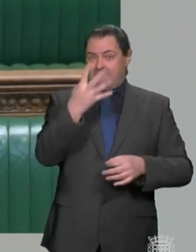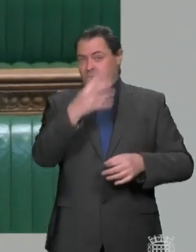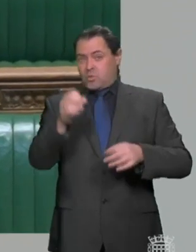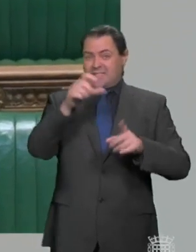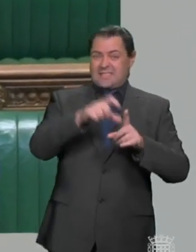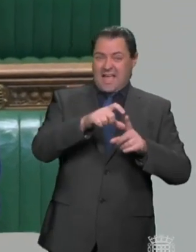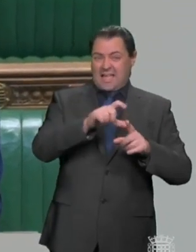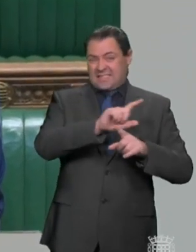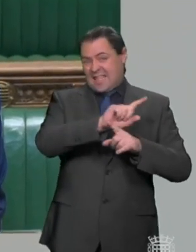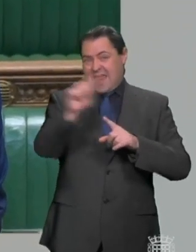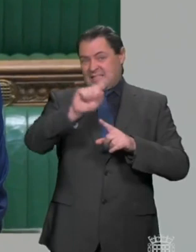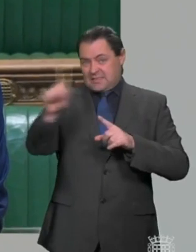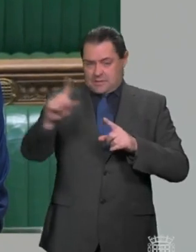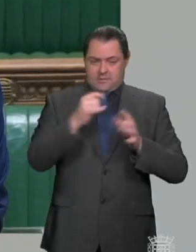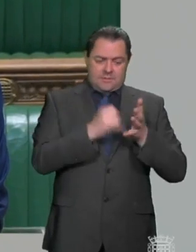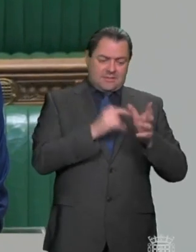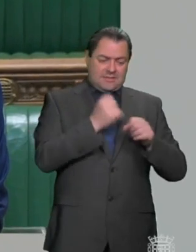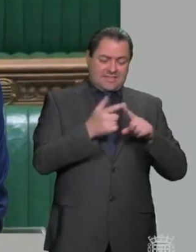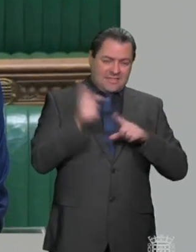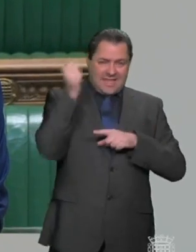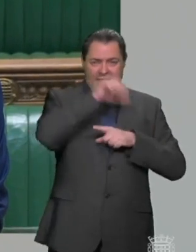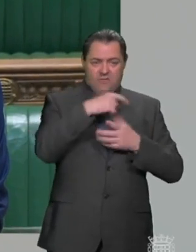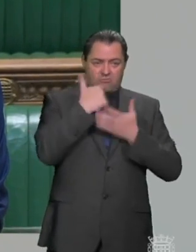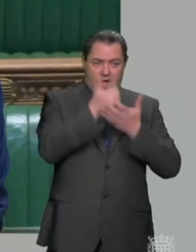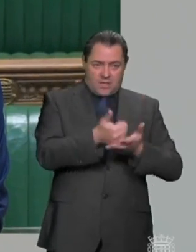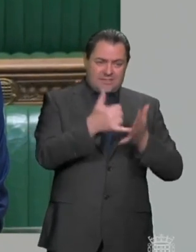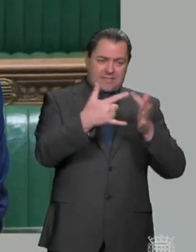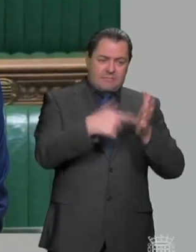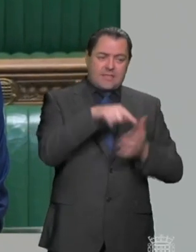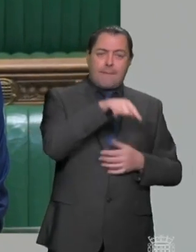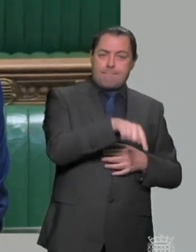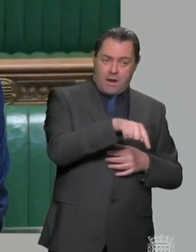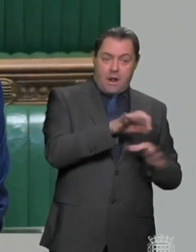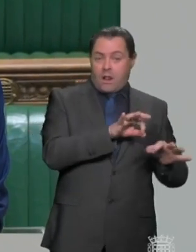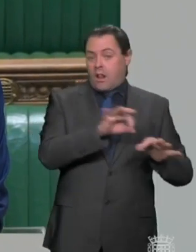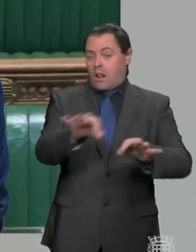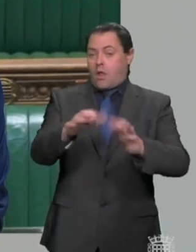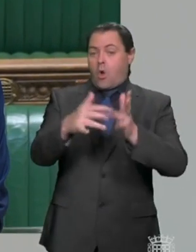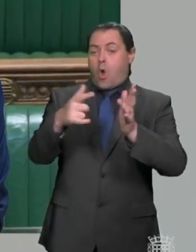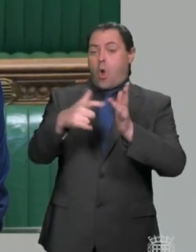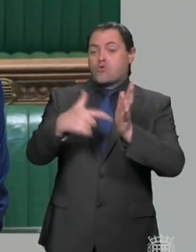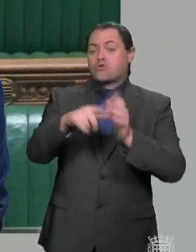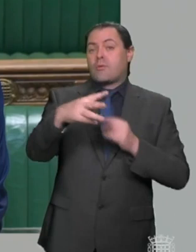from the SAGE guidance on 21 September until 31 October, will be seen as one of the single biggest